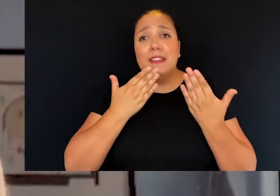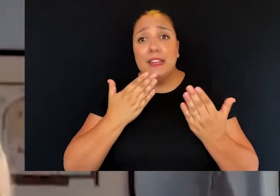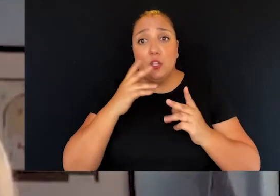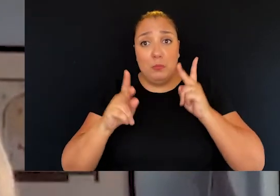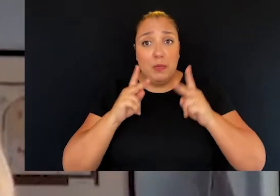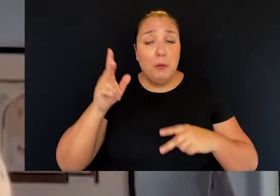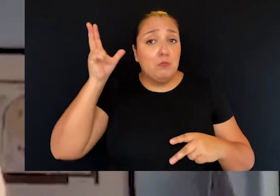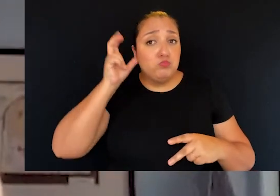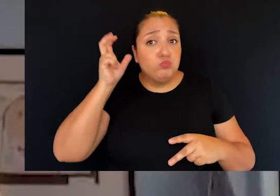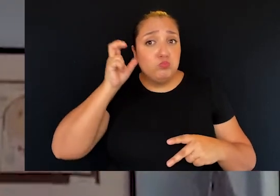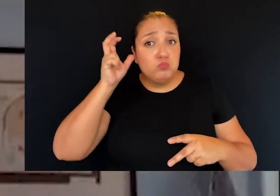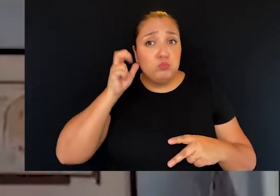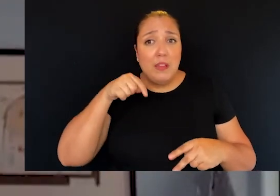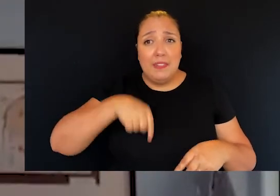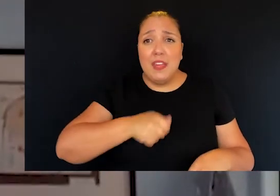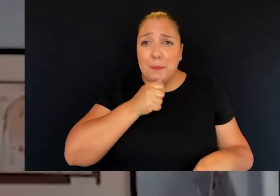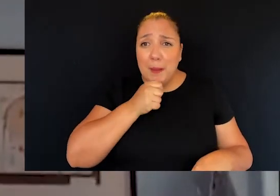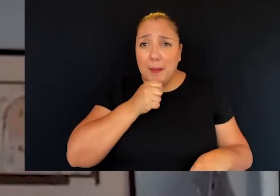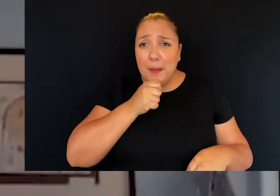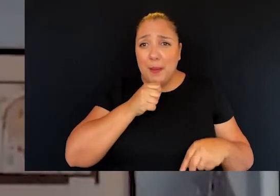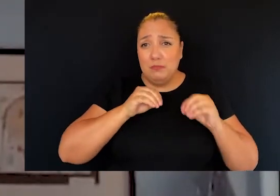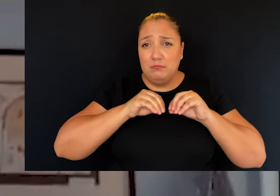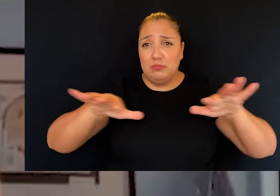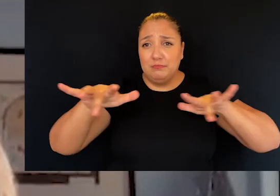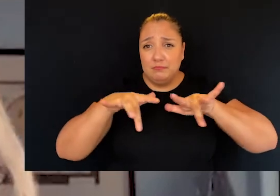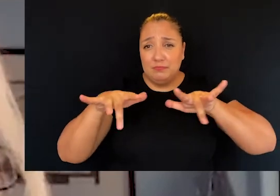is how things begin to roll out,